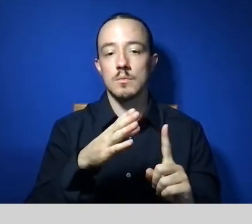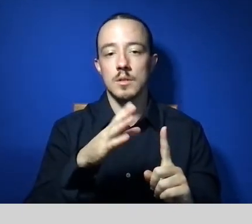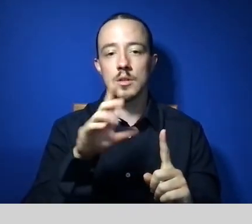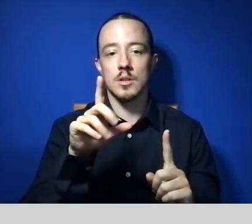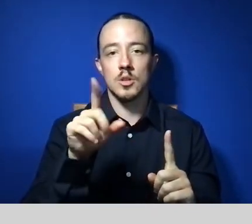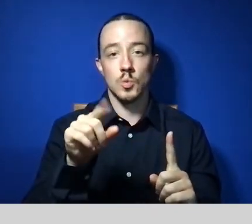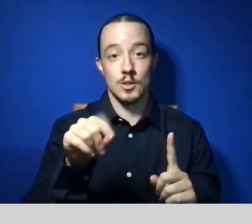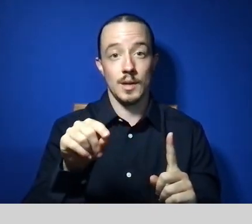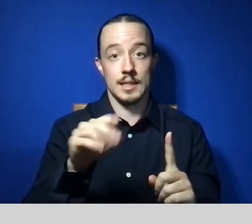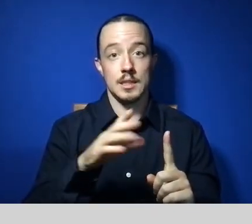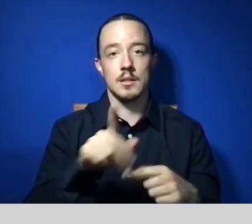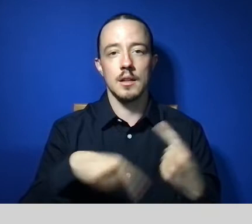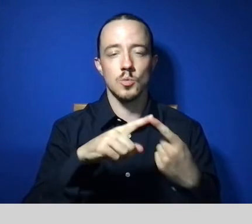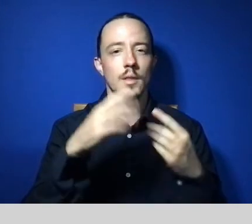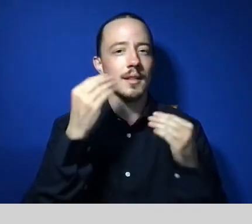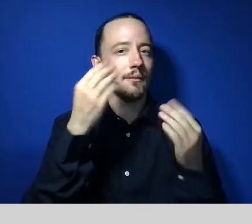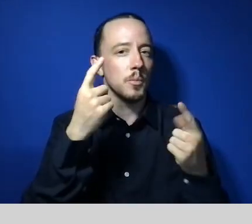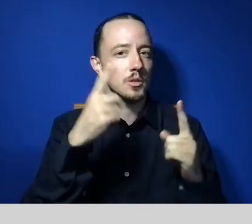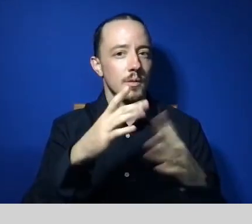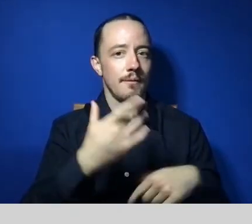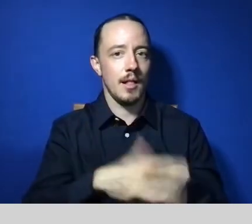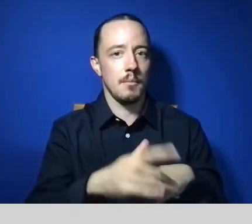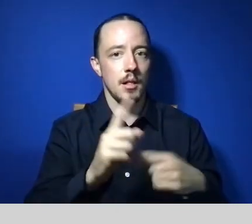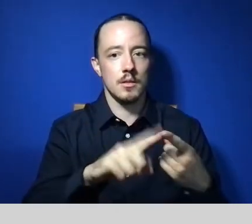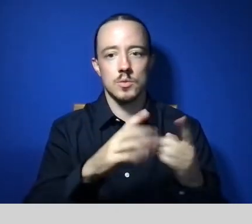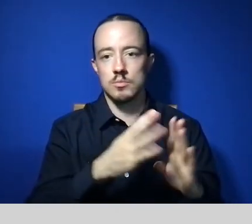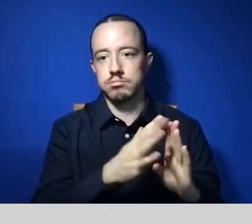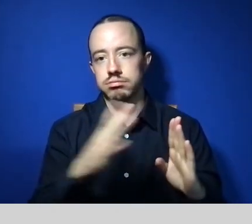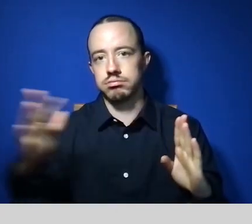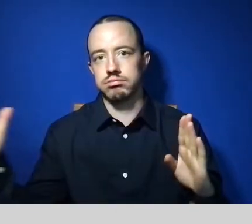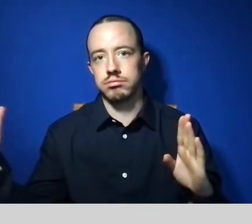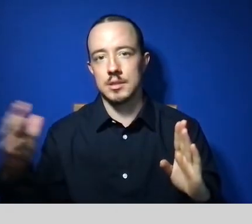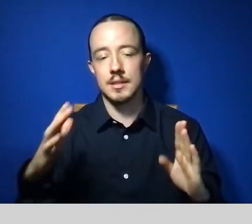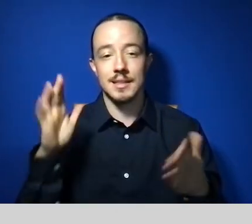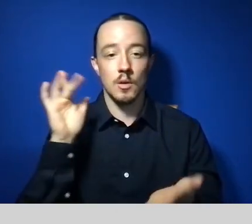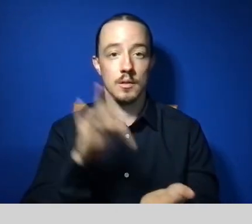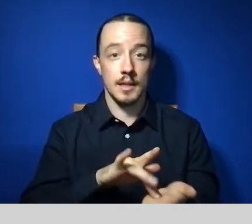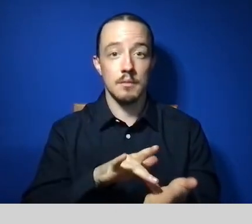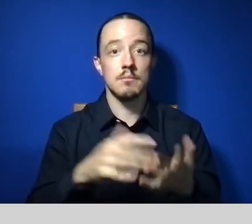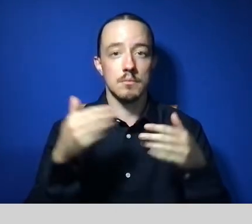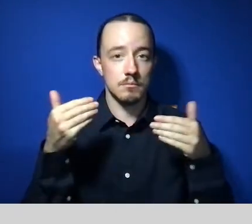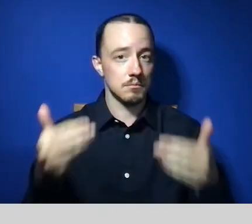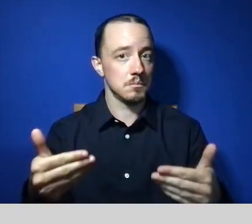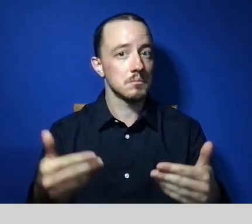data was available up to there. All right, I'm going to hit play